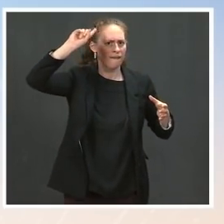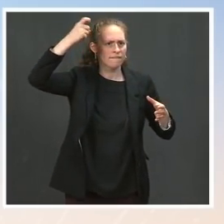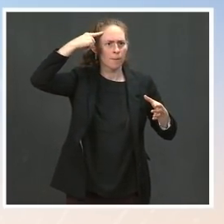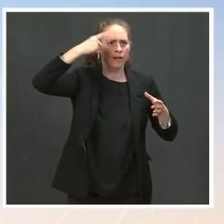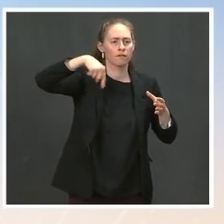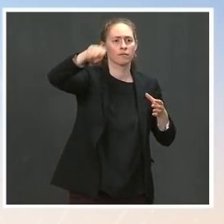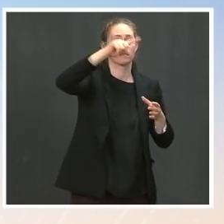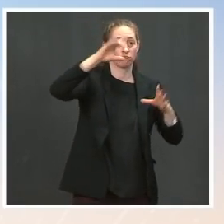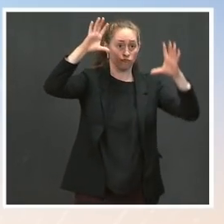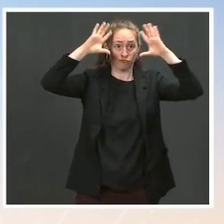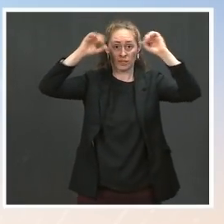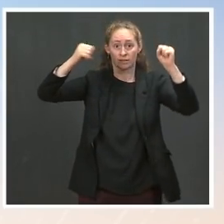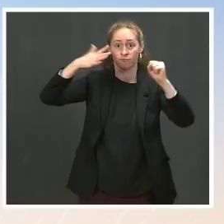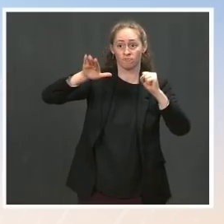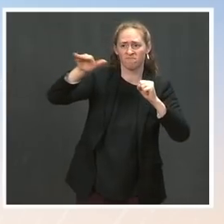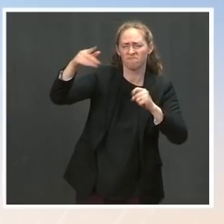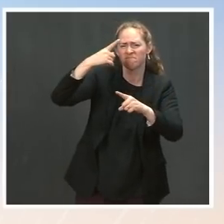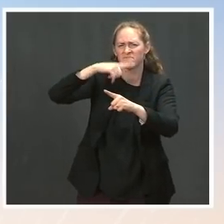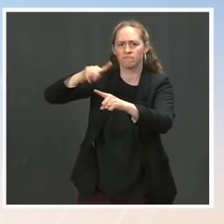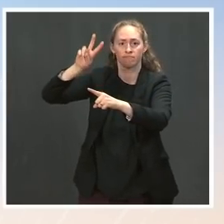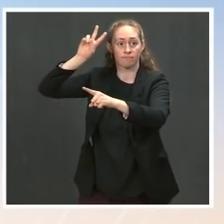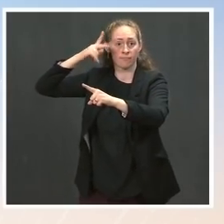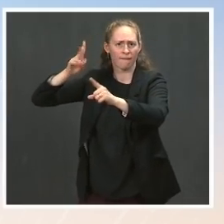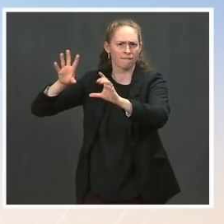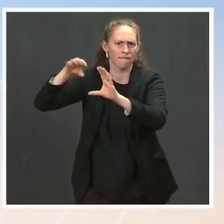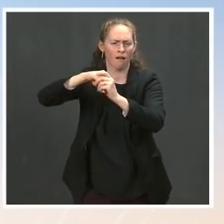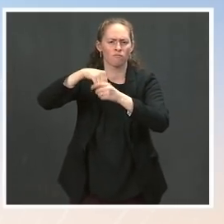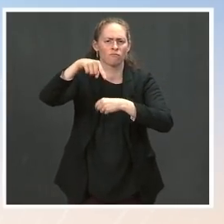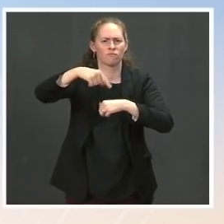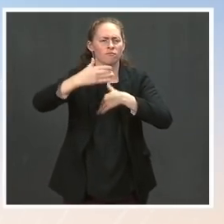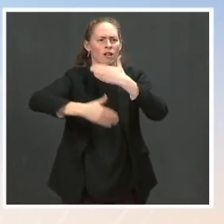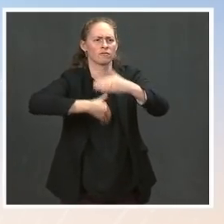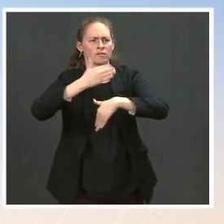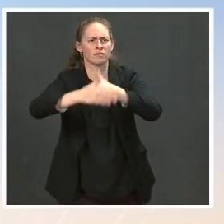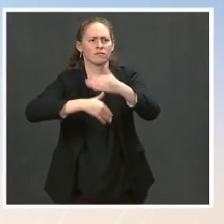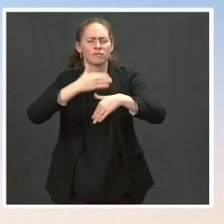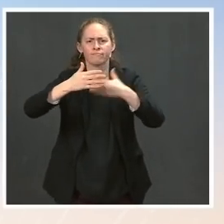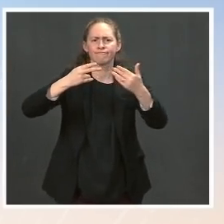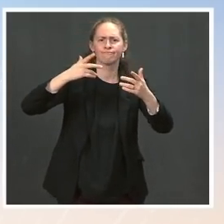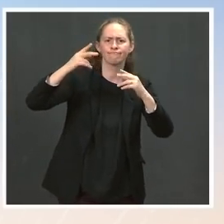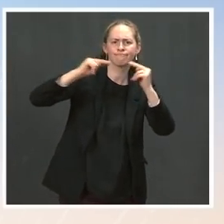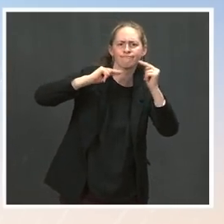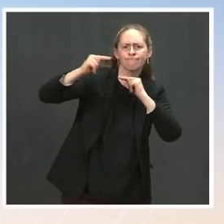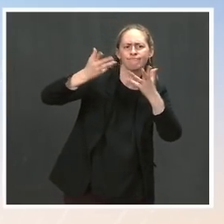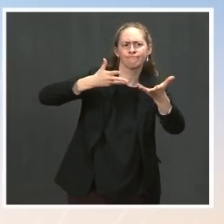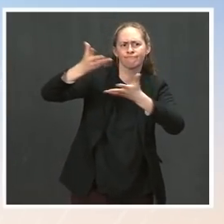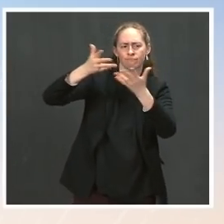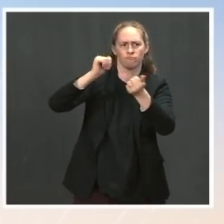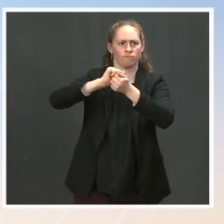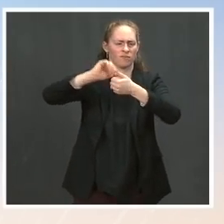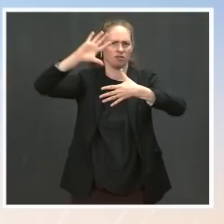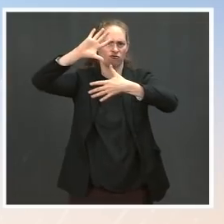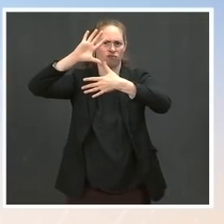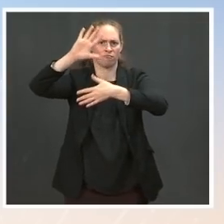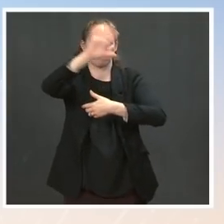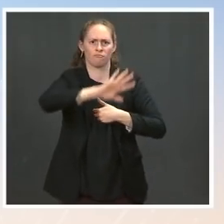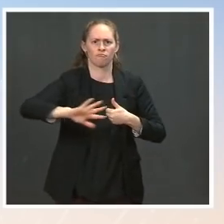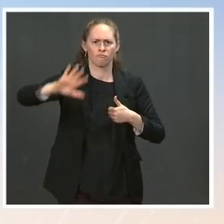to play an elevated role in engagements, in negotiations with the Northern Triangle, hence our earlier discussion about her role there